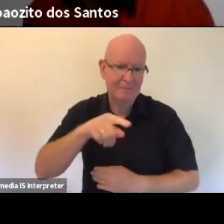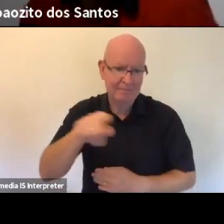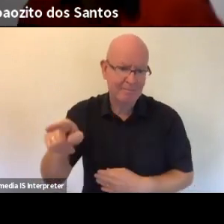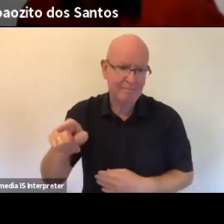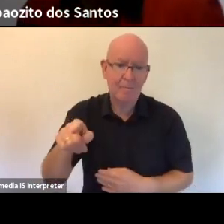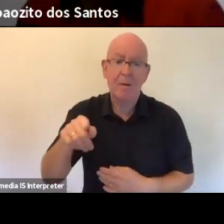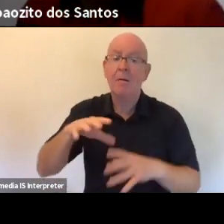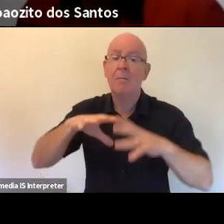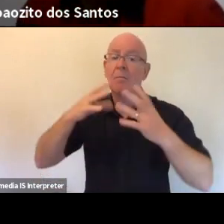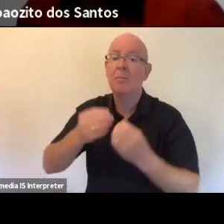Next slide please?